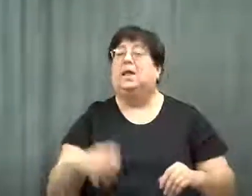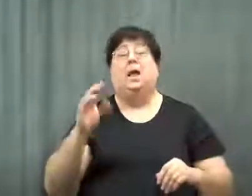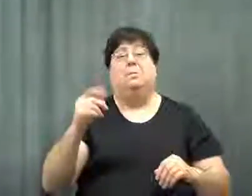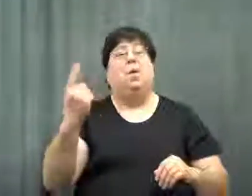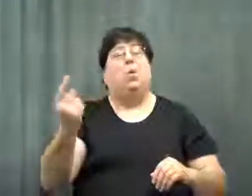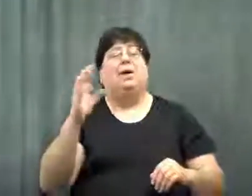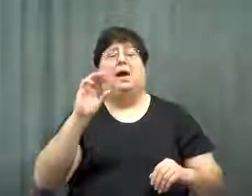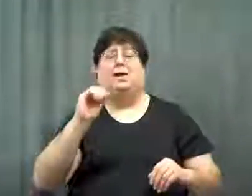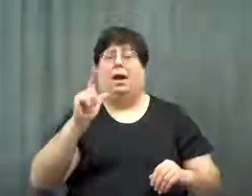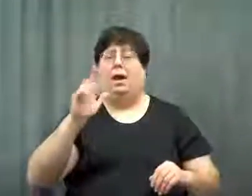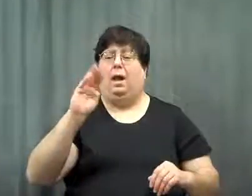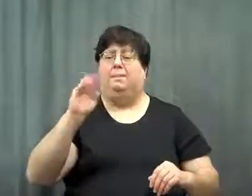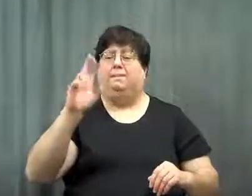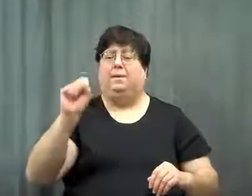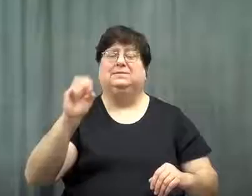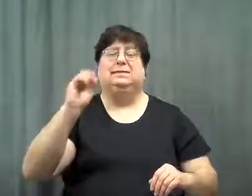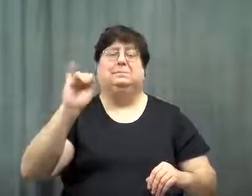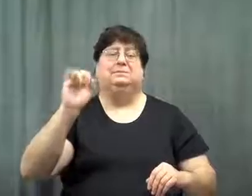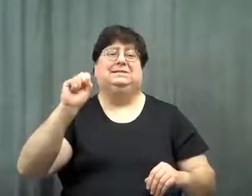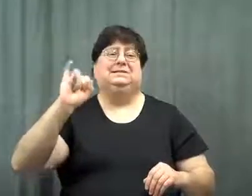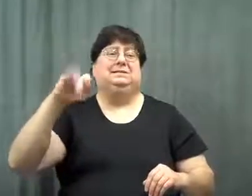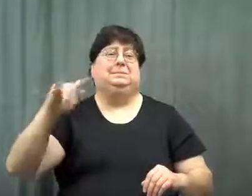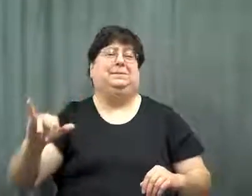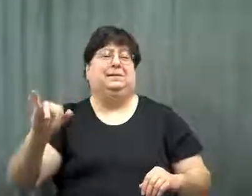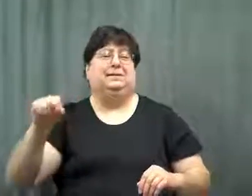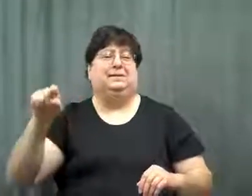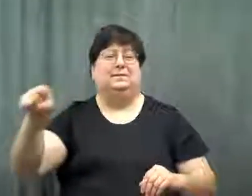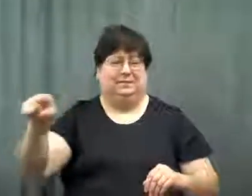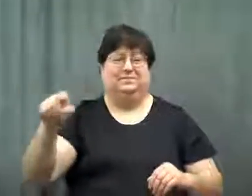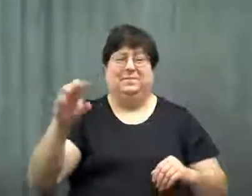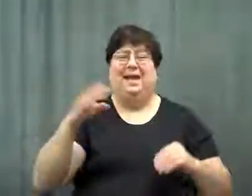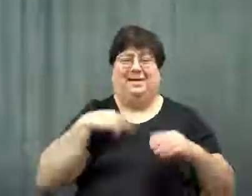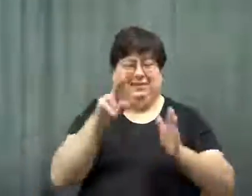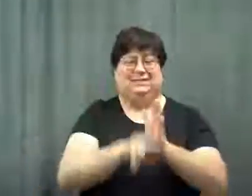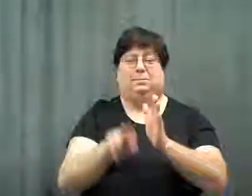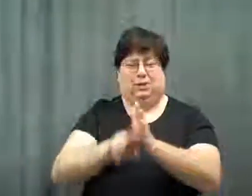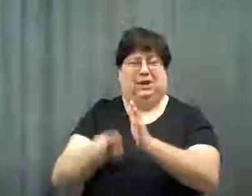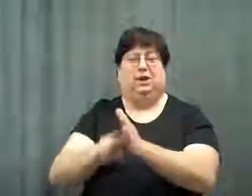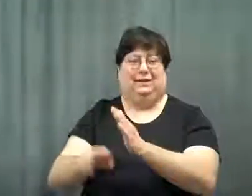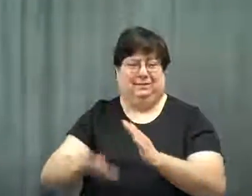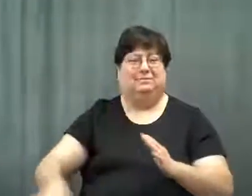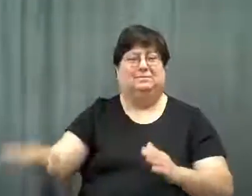There was a cemetery in Columbus, Mississippi.